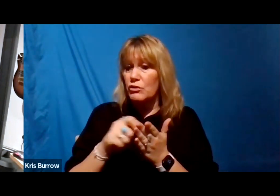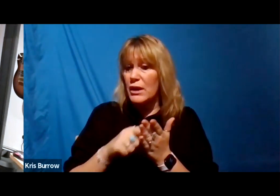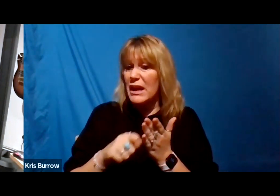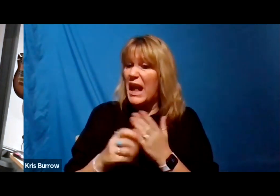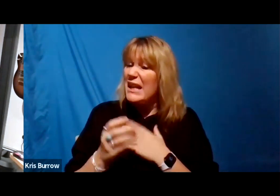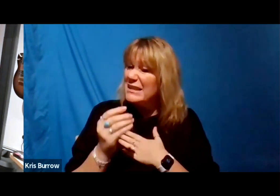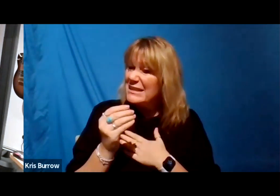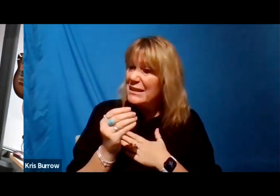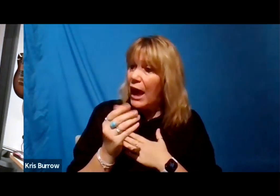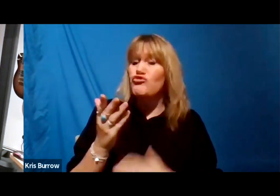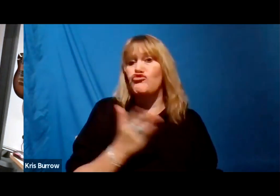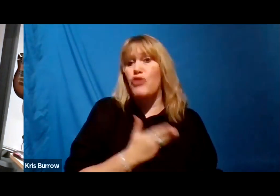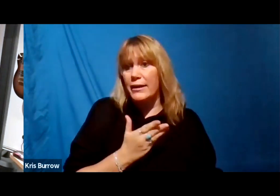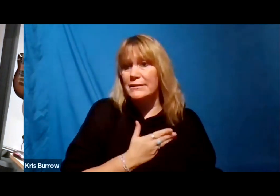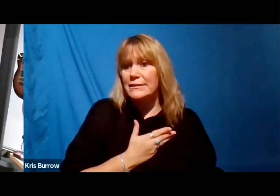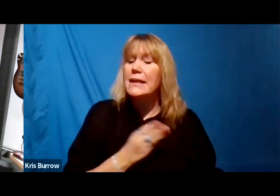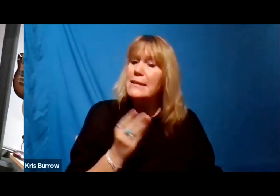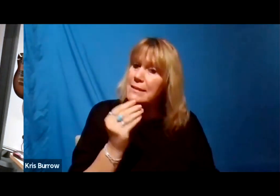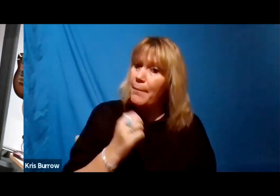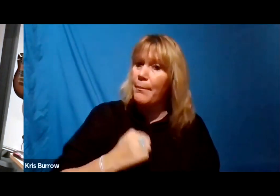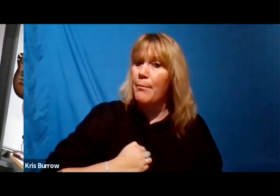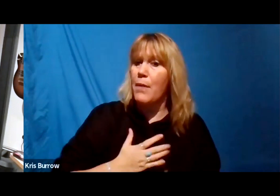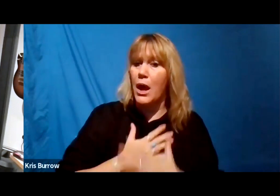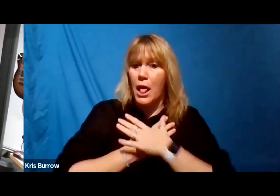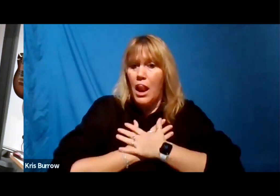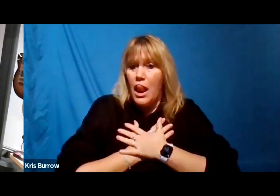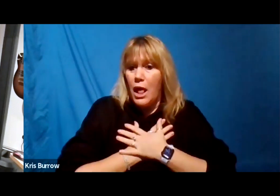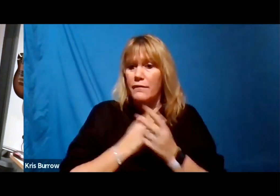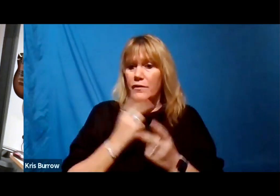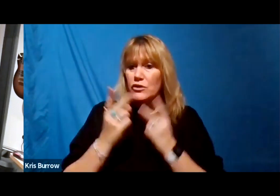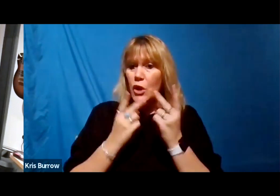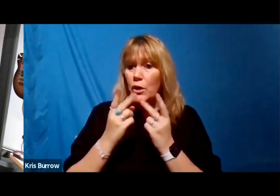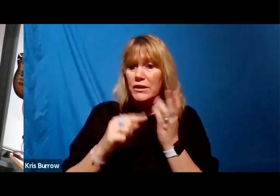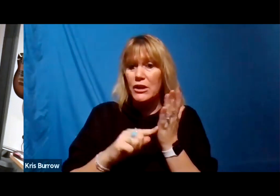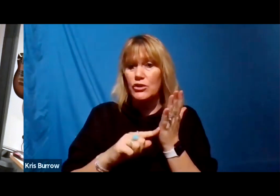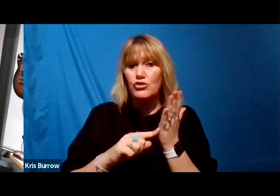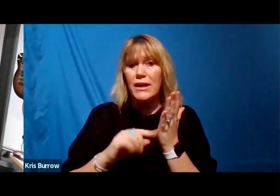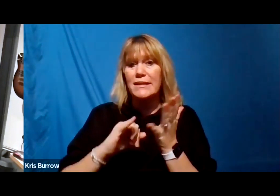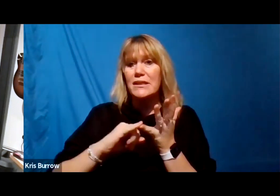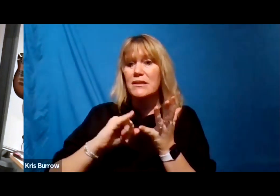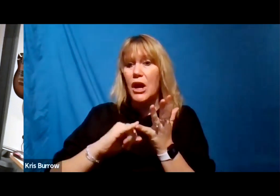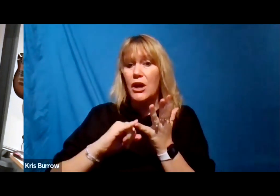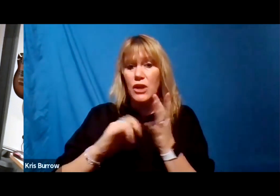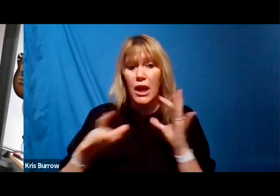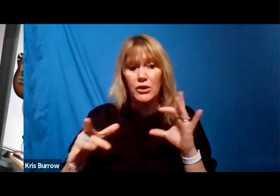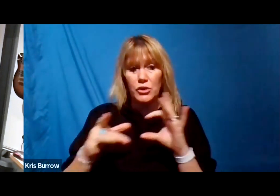Choices rights and dignity Which means I have no way of paying